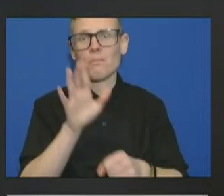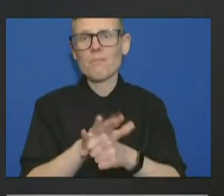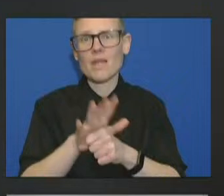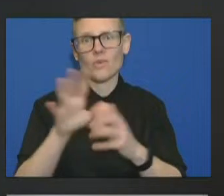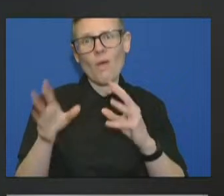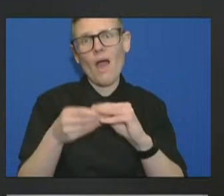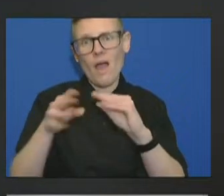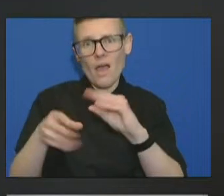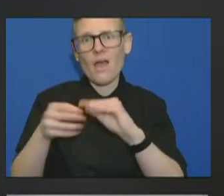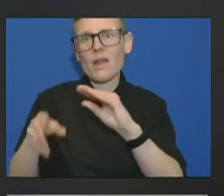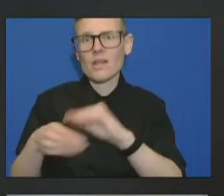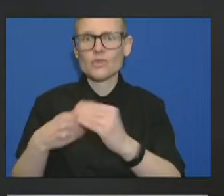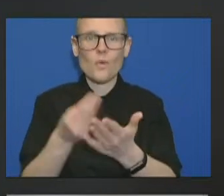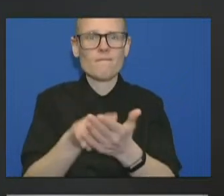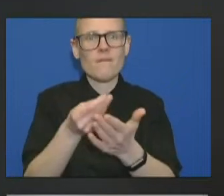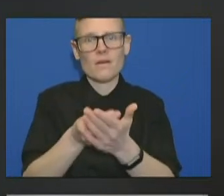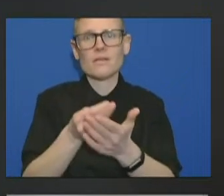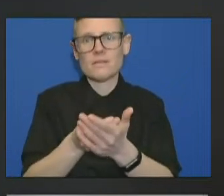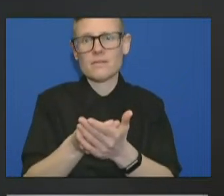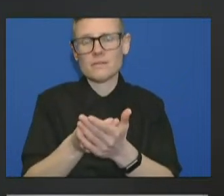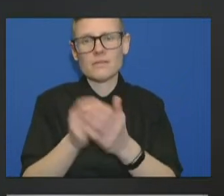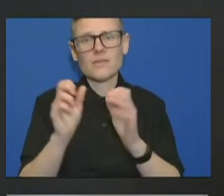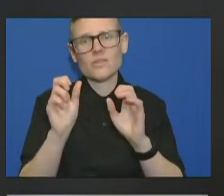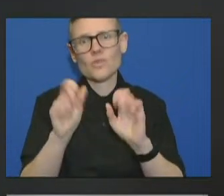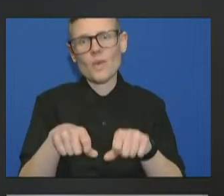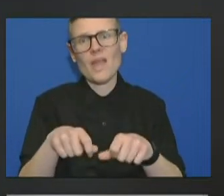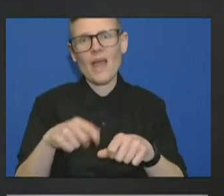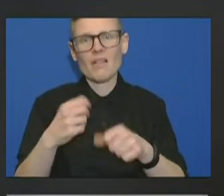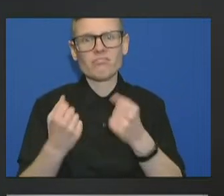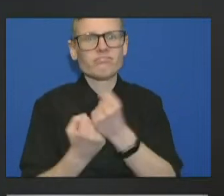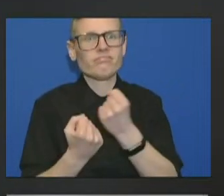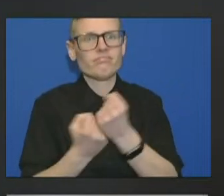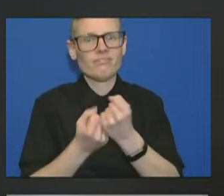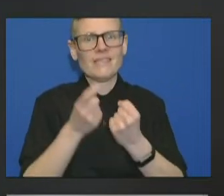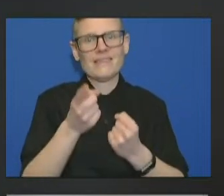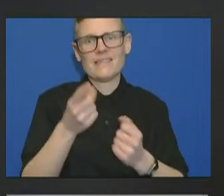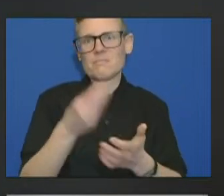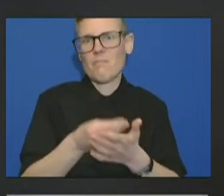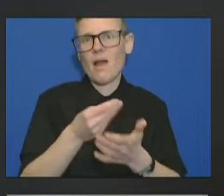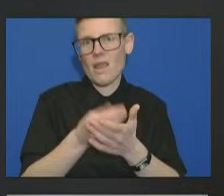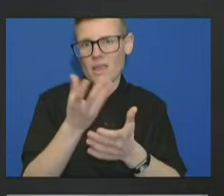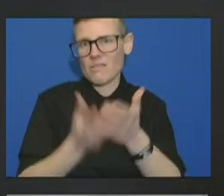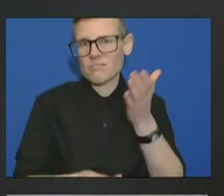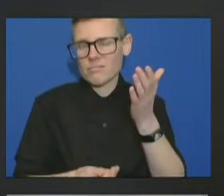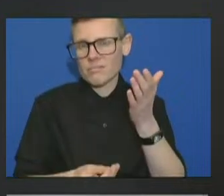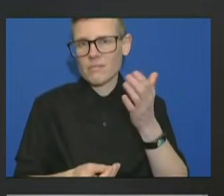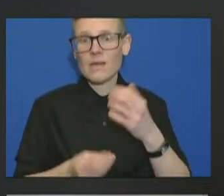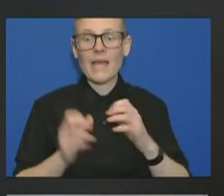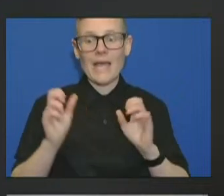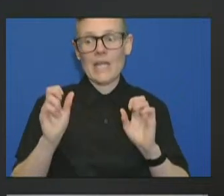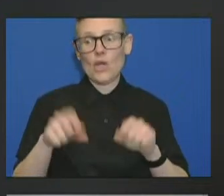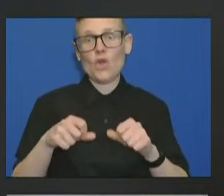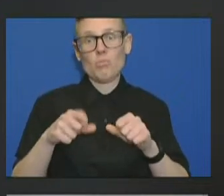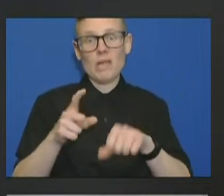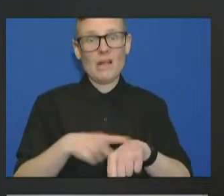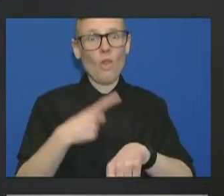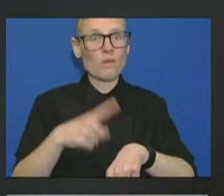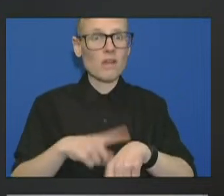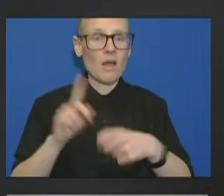the next decade, we're going to have to be committed to adding to a fund over time to dig out